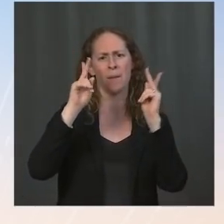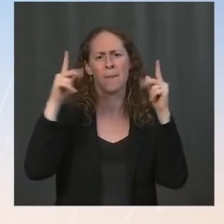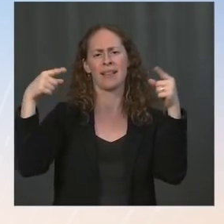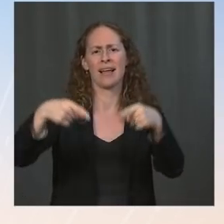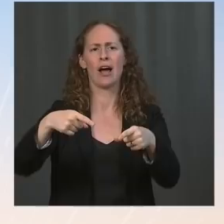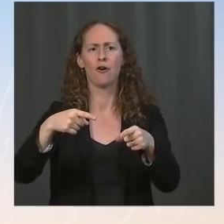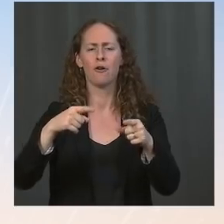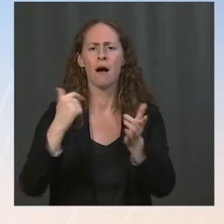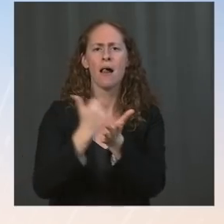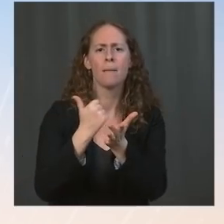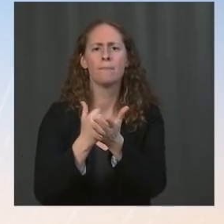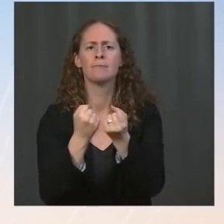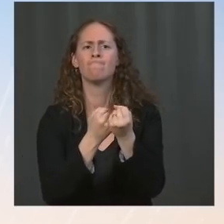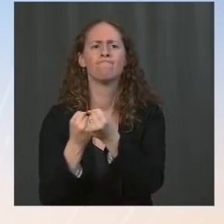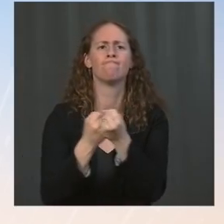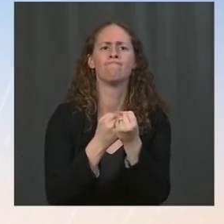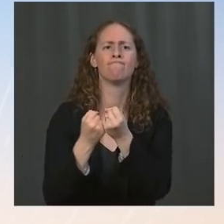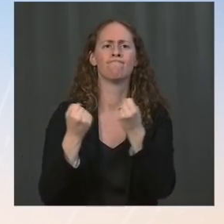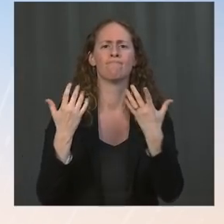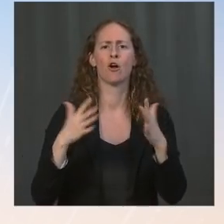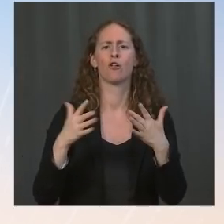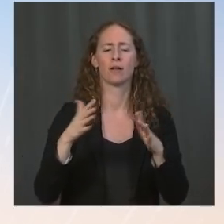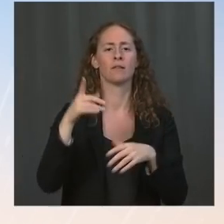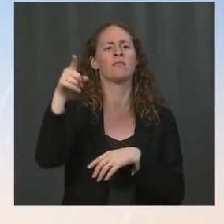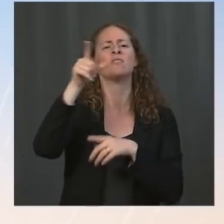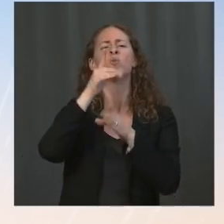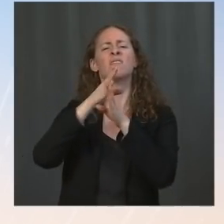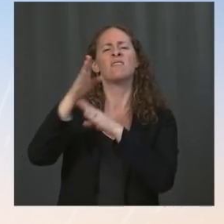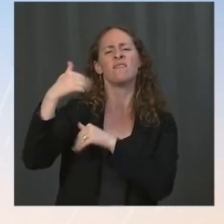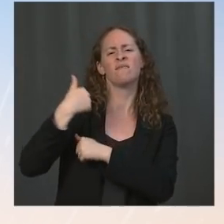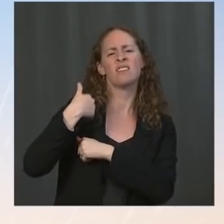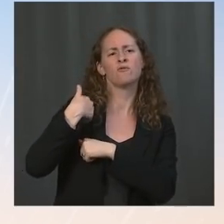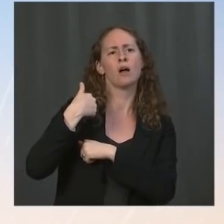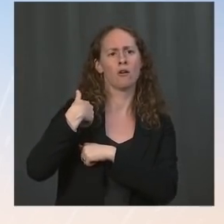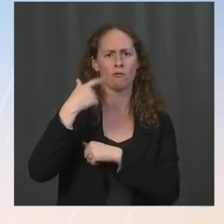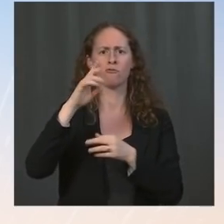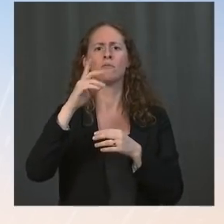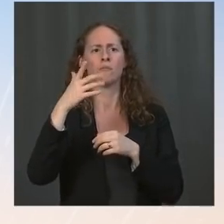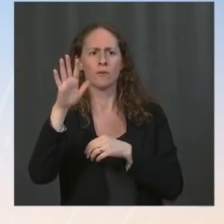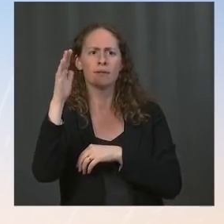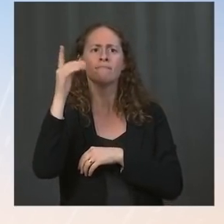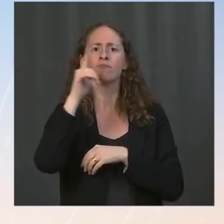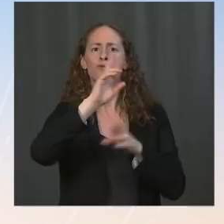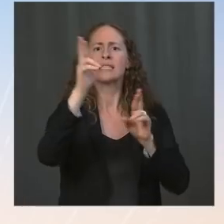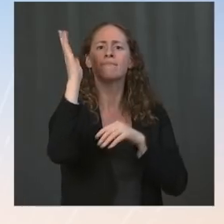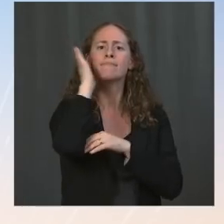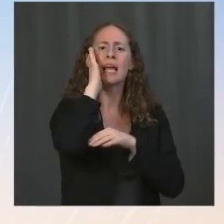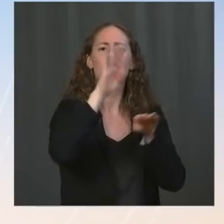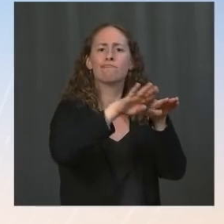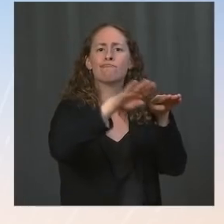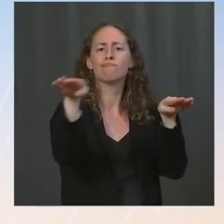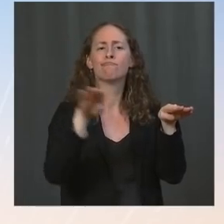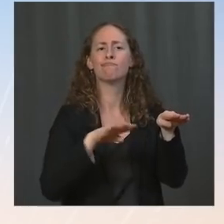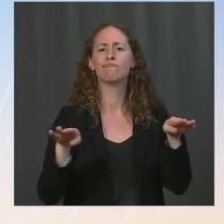has made beds available, prior to the hurricane, to support local hospitals and will be available to assist in response. And HHS and FEMA